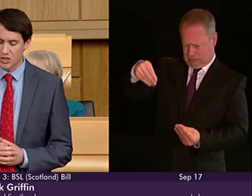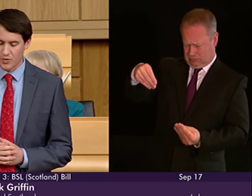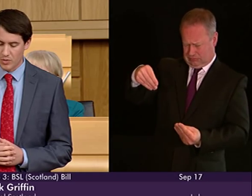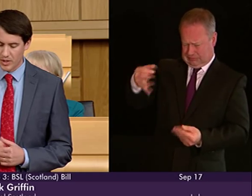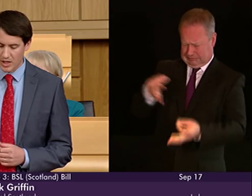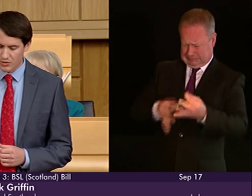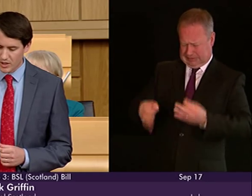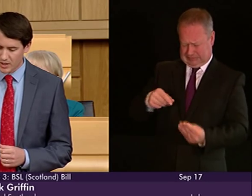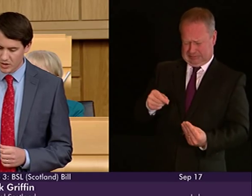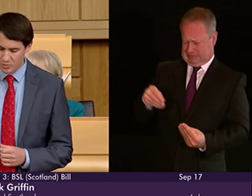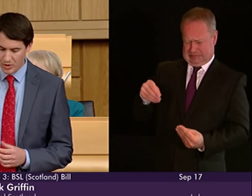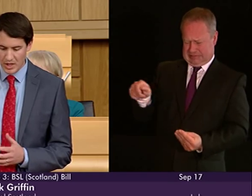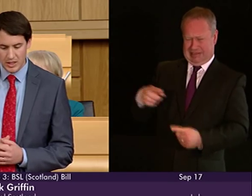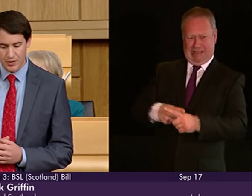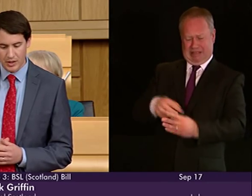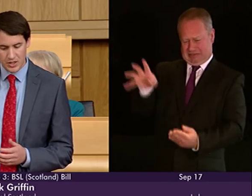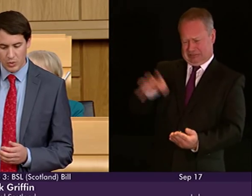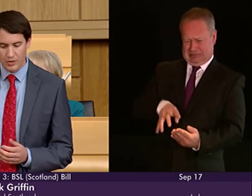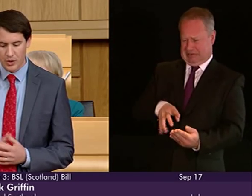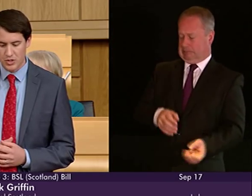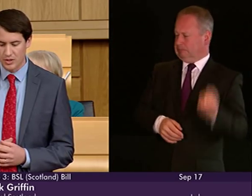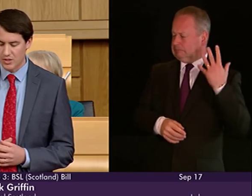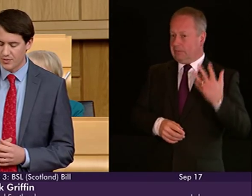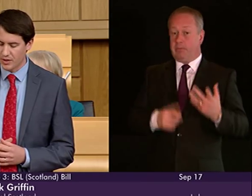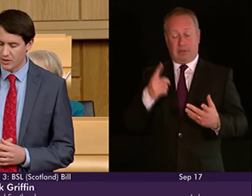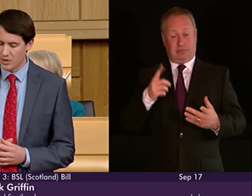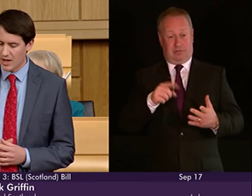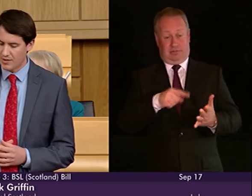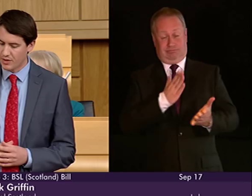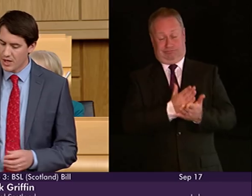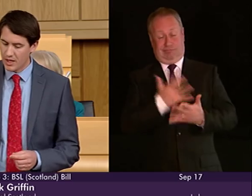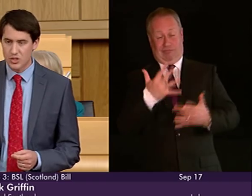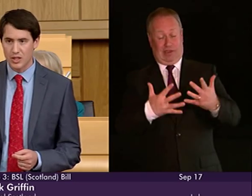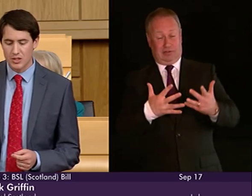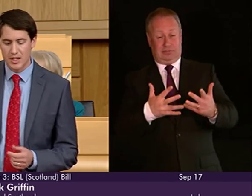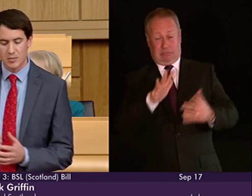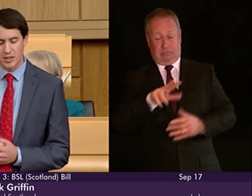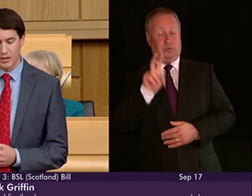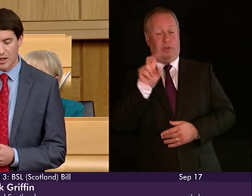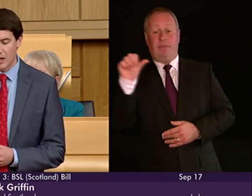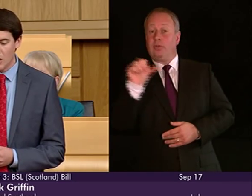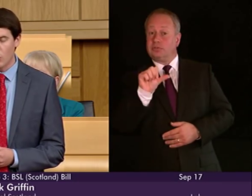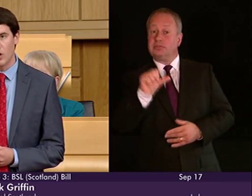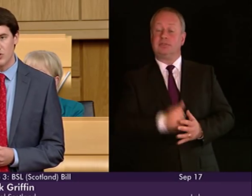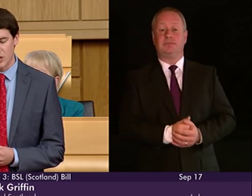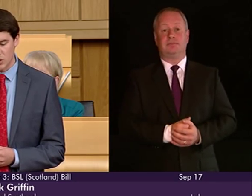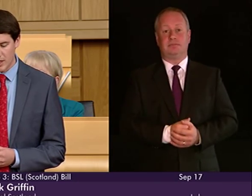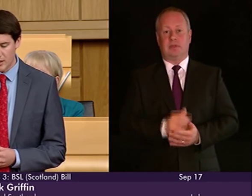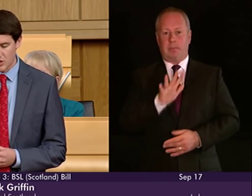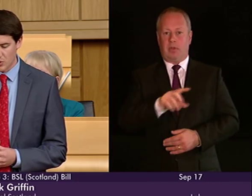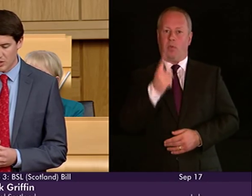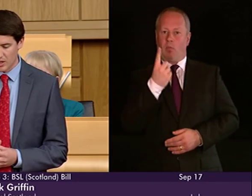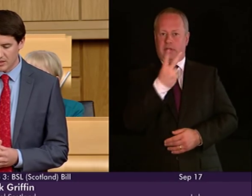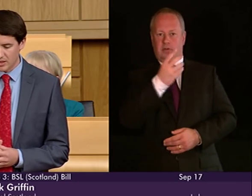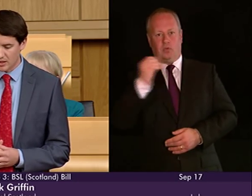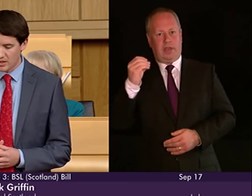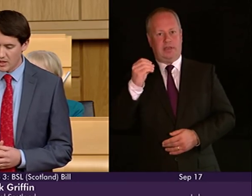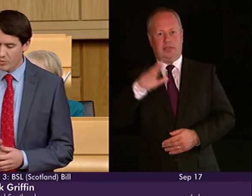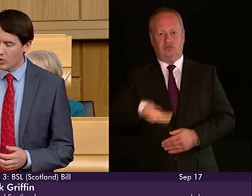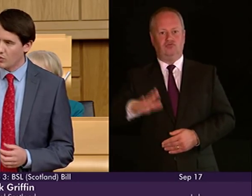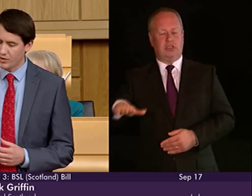forms that are in written English. It is also estimated that 120 children a year are born